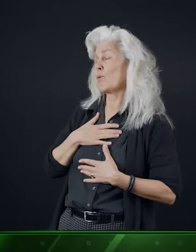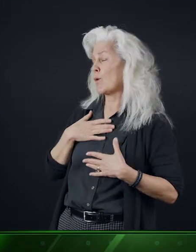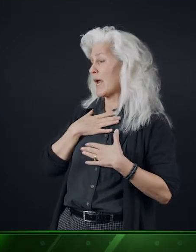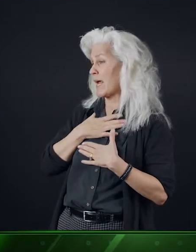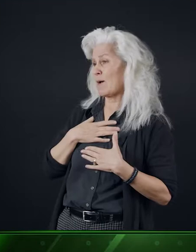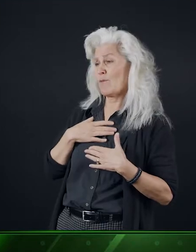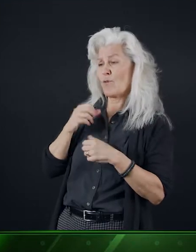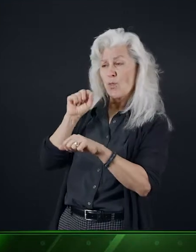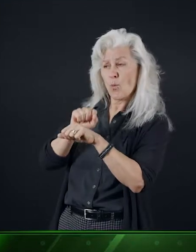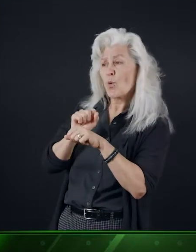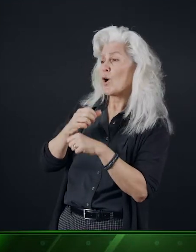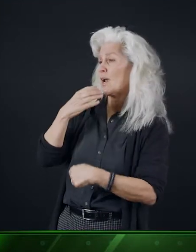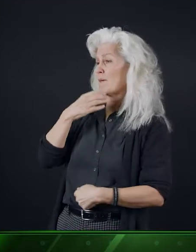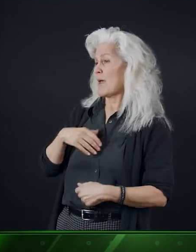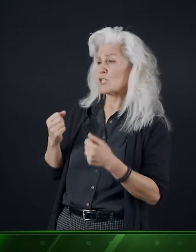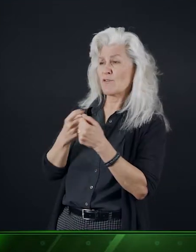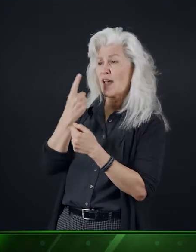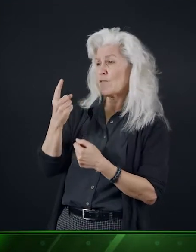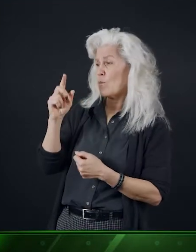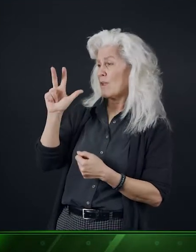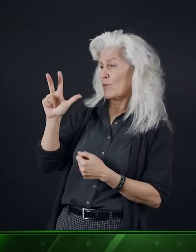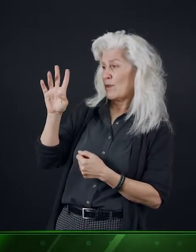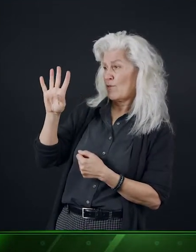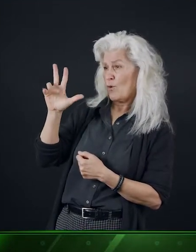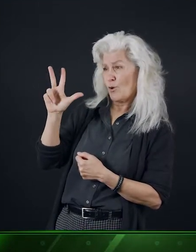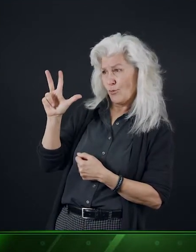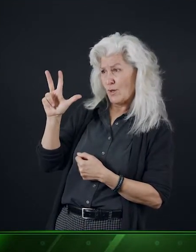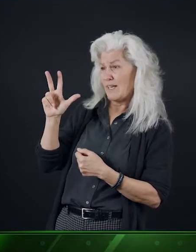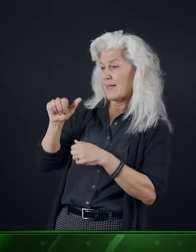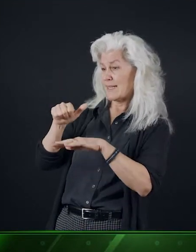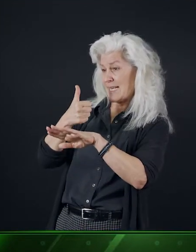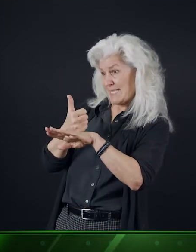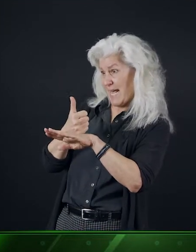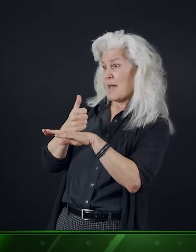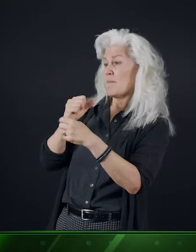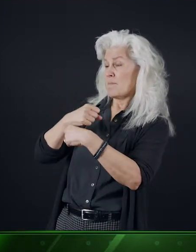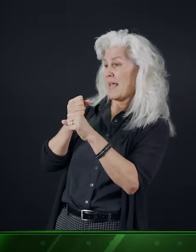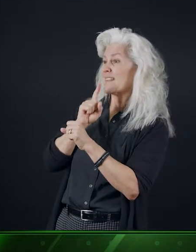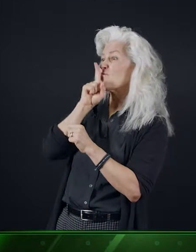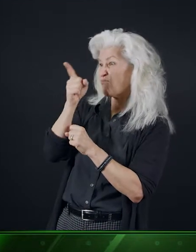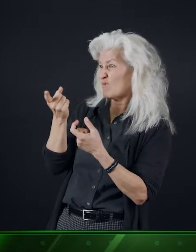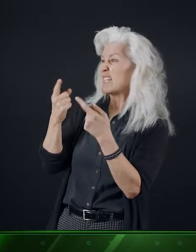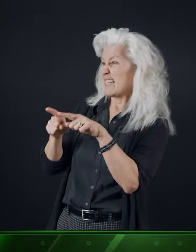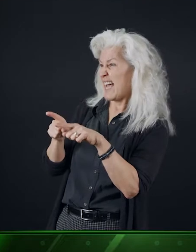of everyone at 343 for making this a reality. Incredible. Thanks again, Paige. Thank you for having me.